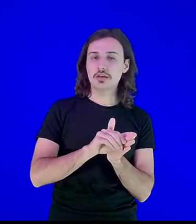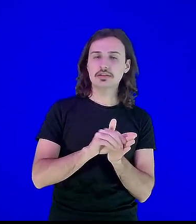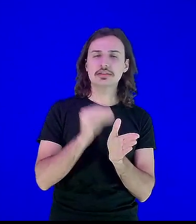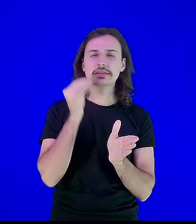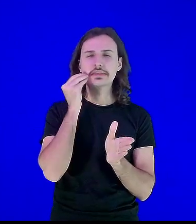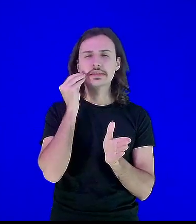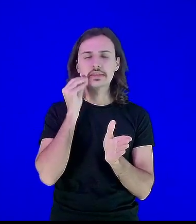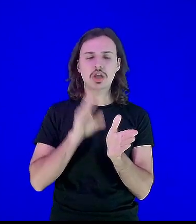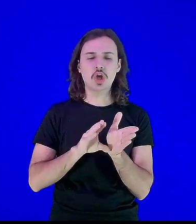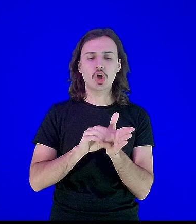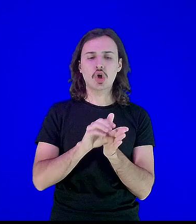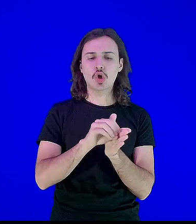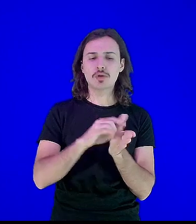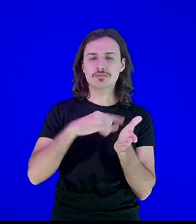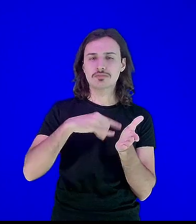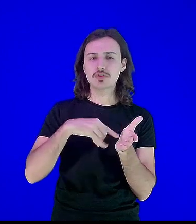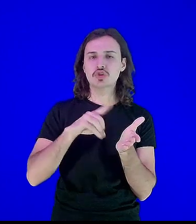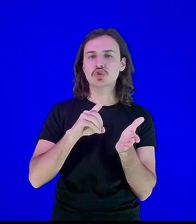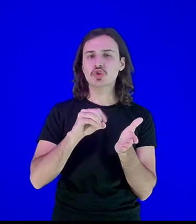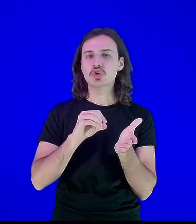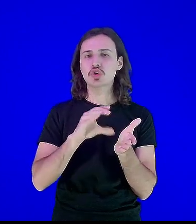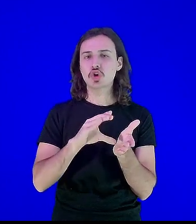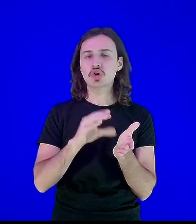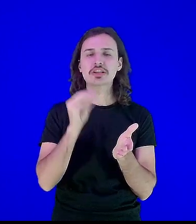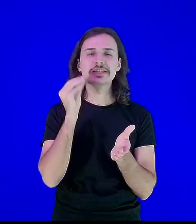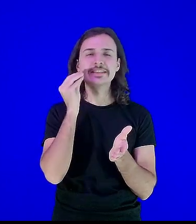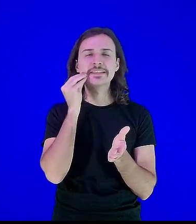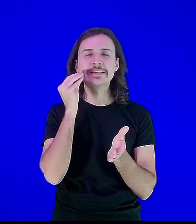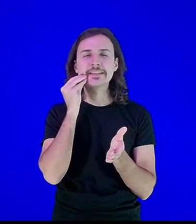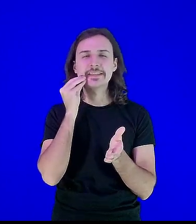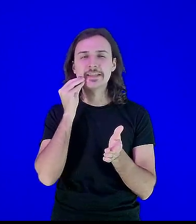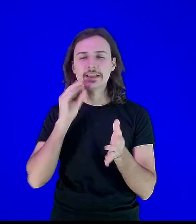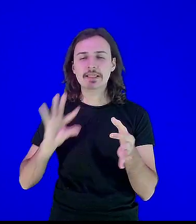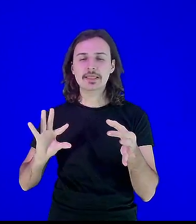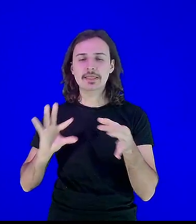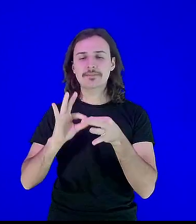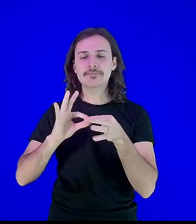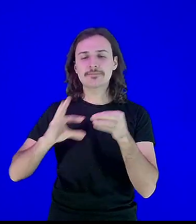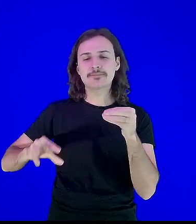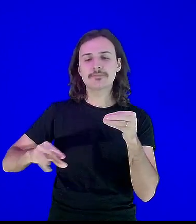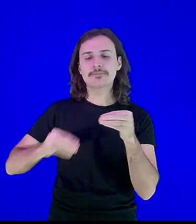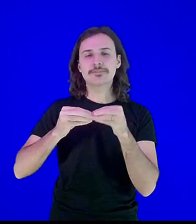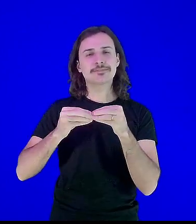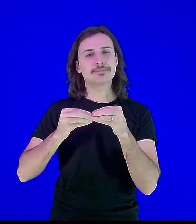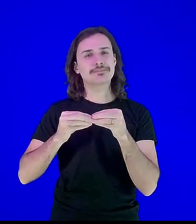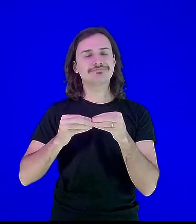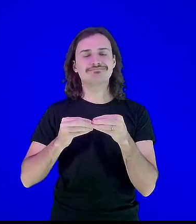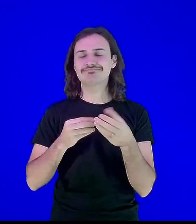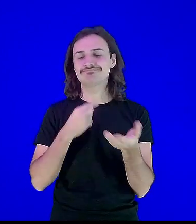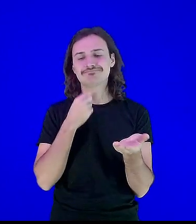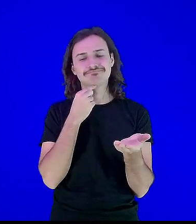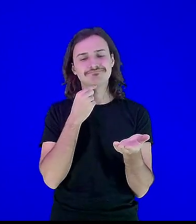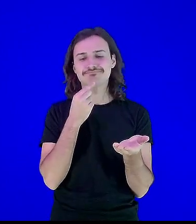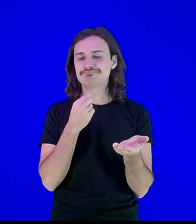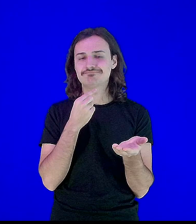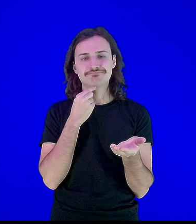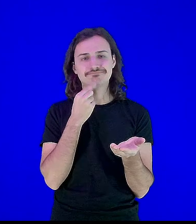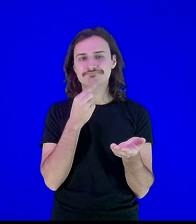SignWriting within Google Docs itself but I wasn't able because nowadays SignWriting needs SVG